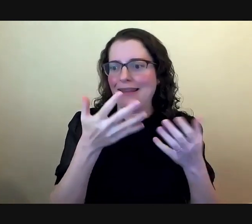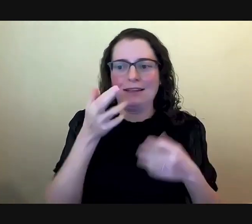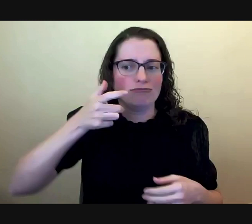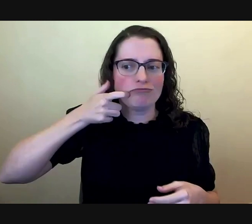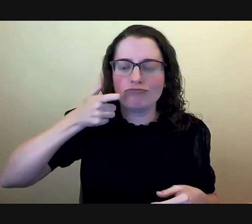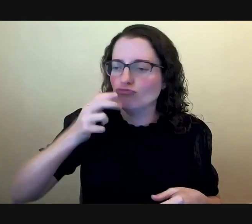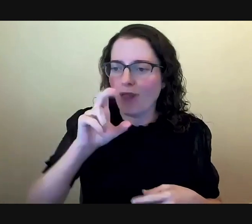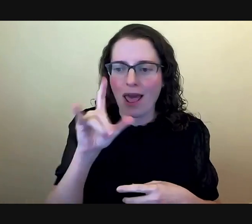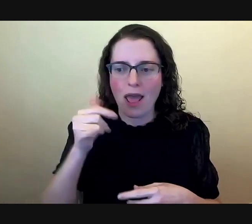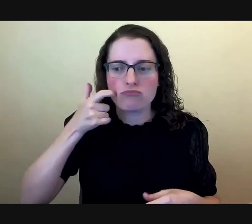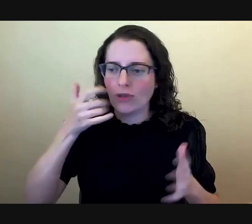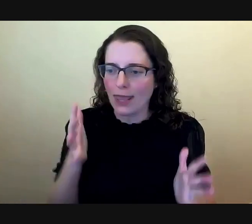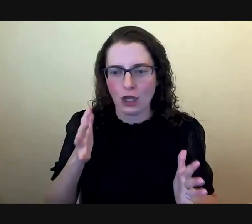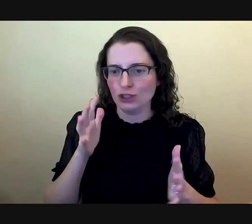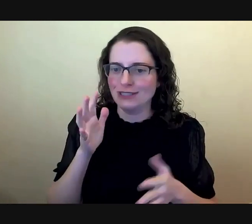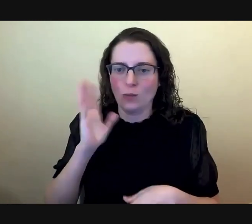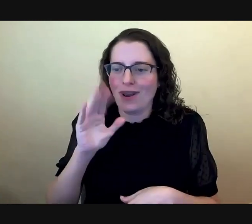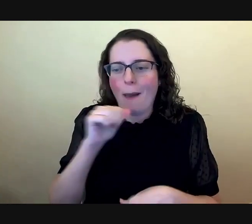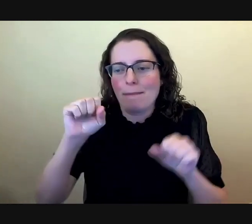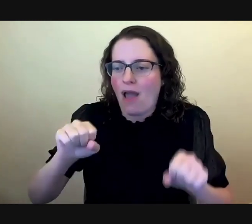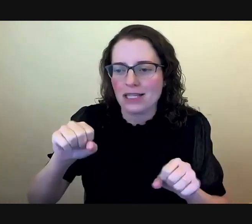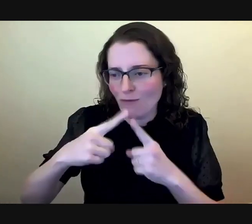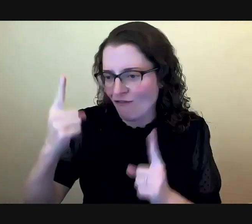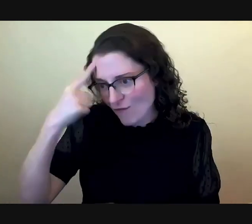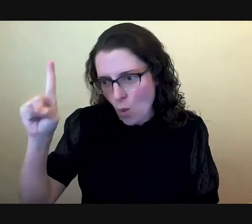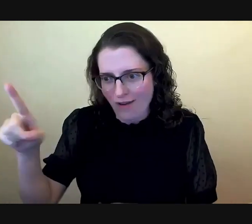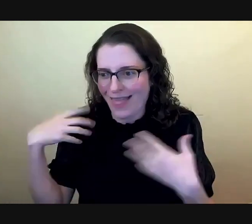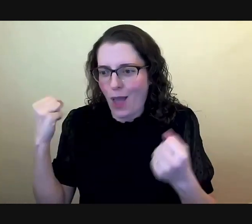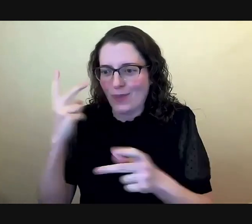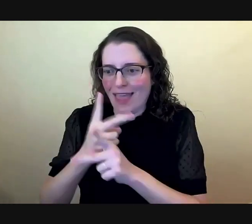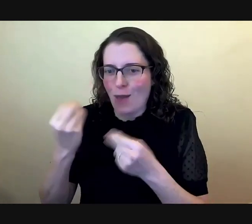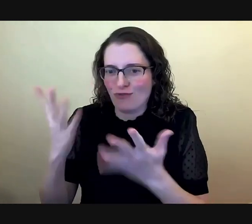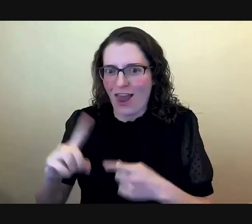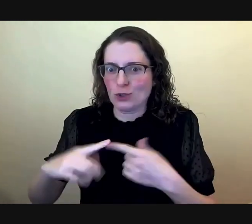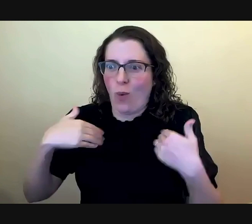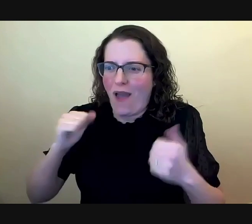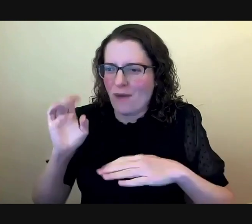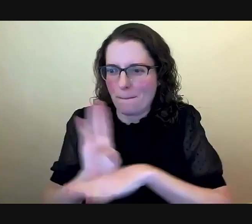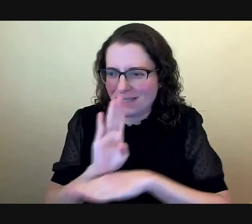They work all over the United States. So you have really operators in different locations.